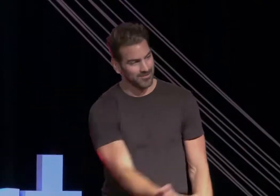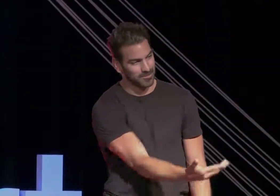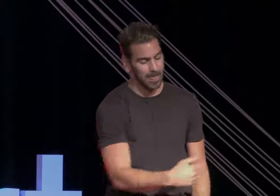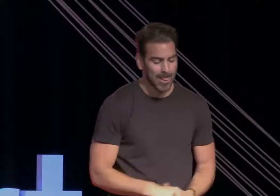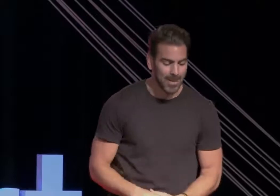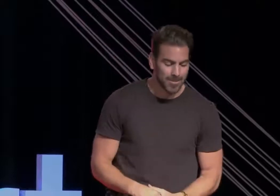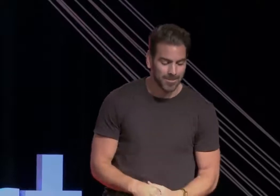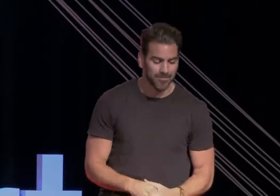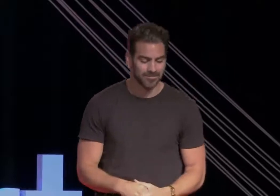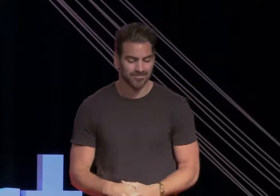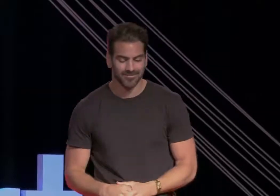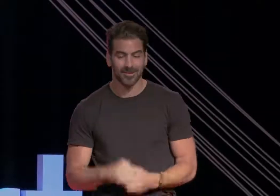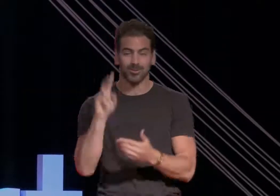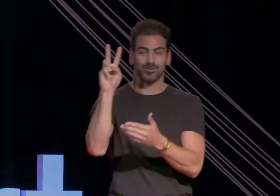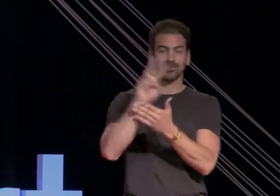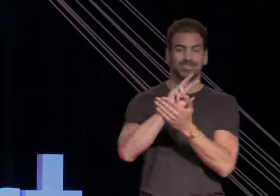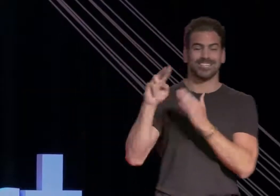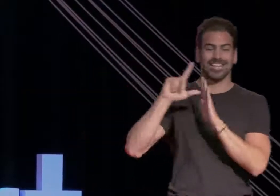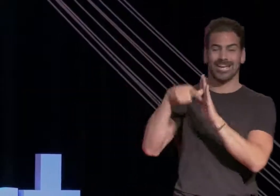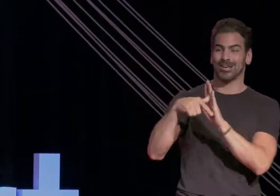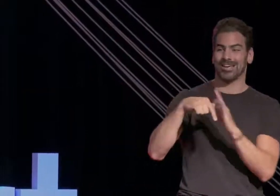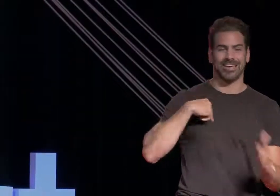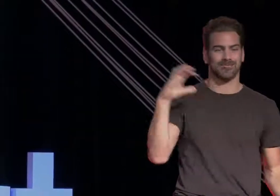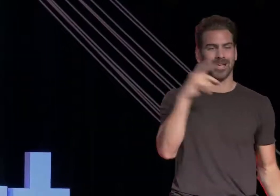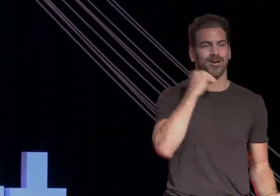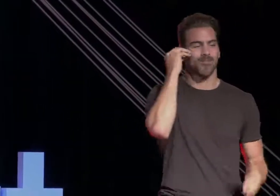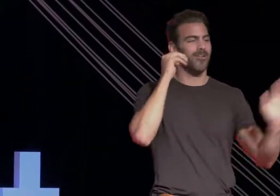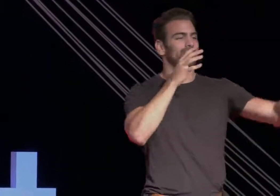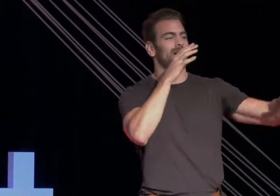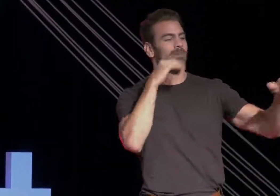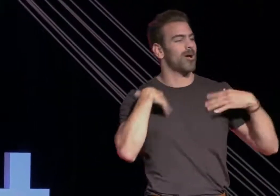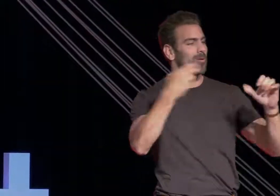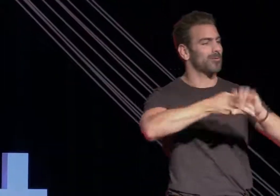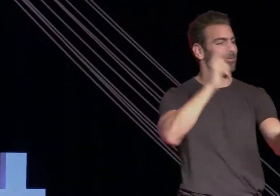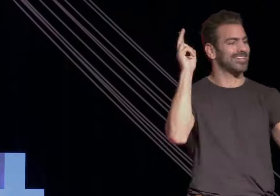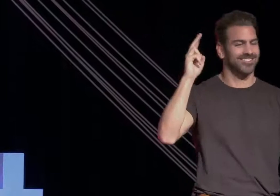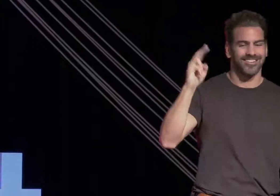my insistence she enrolled me and after two weeks of frustration i came home pleading to go back to